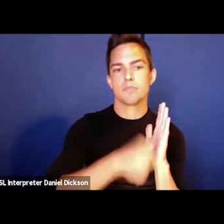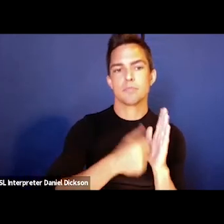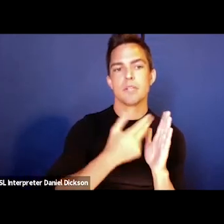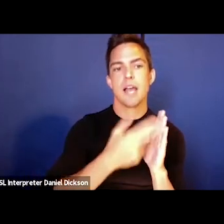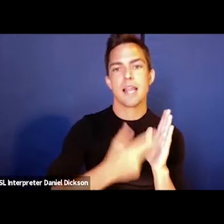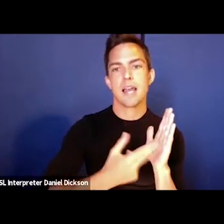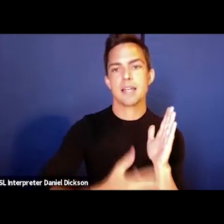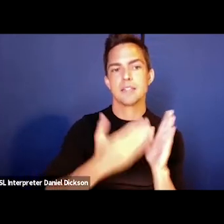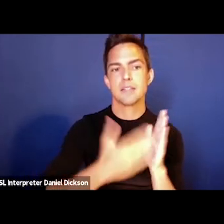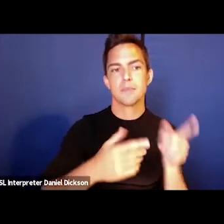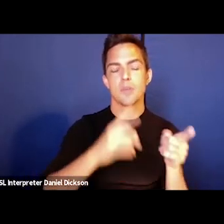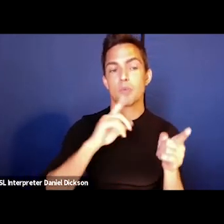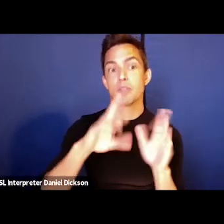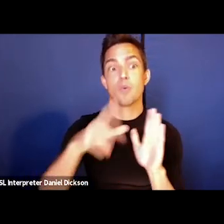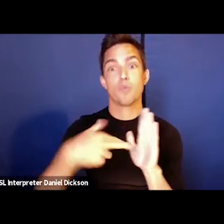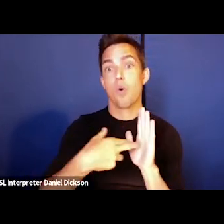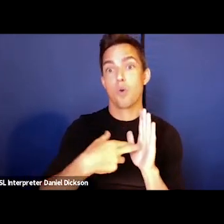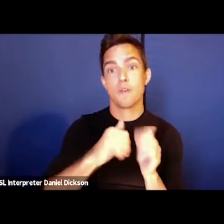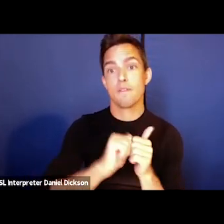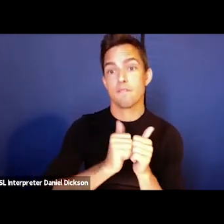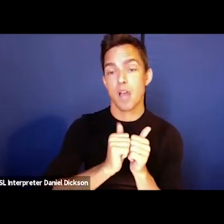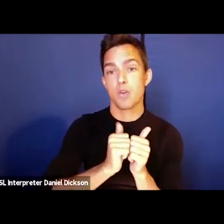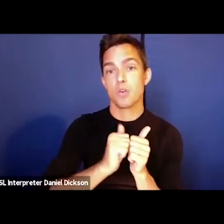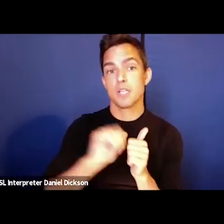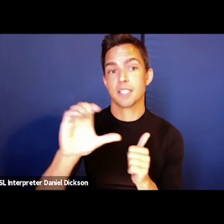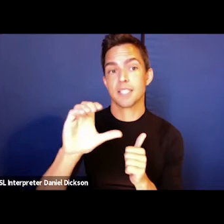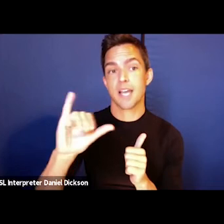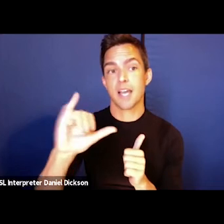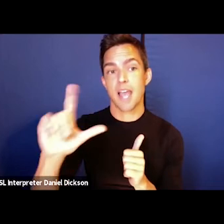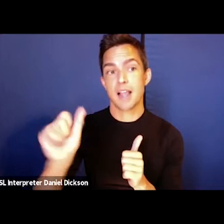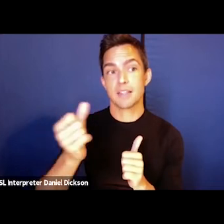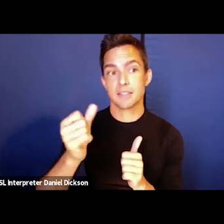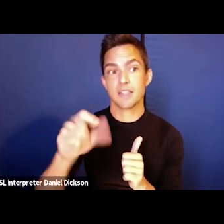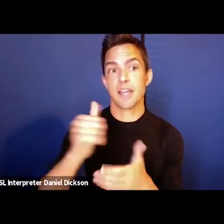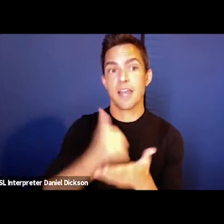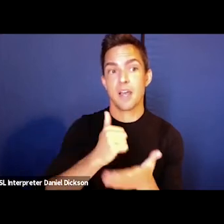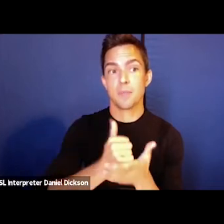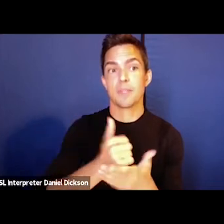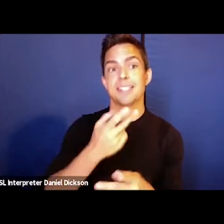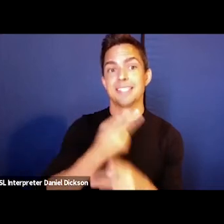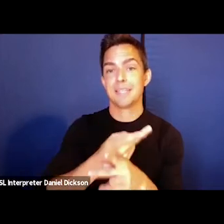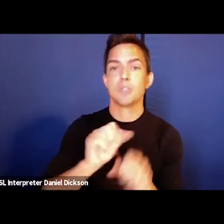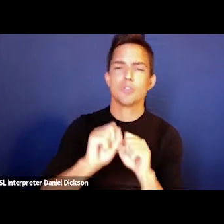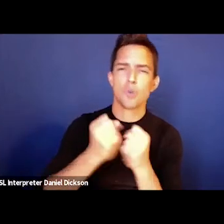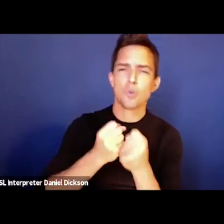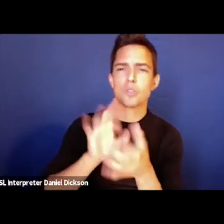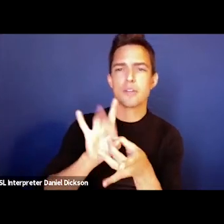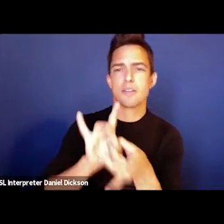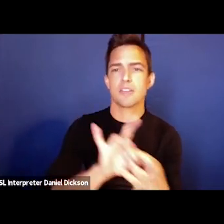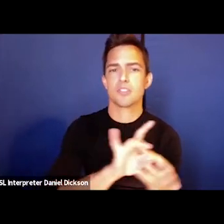really the role of how CILs help to maintain social connections from the field. And these are